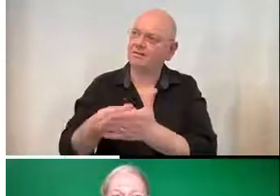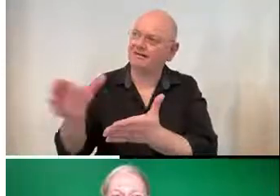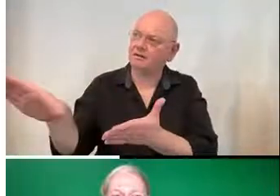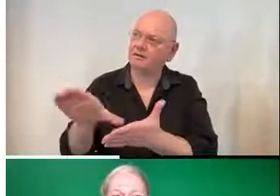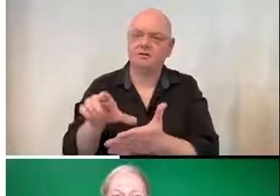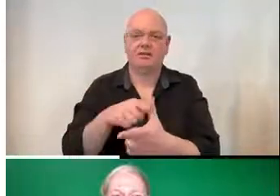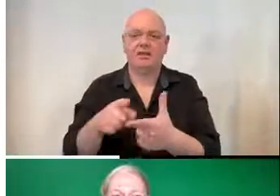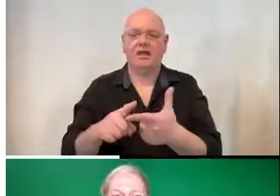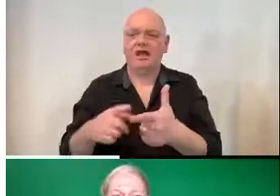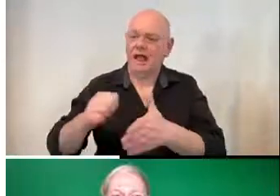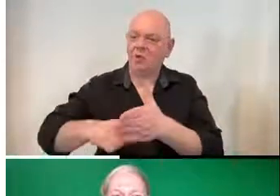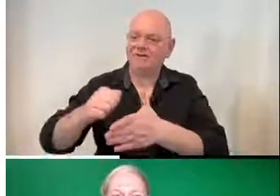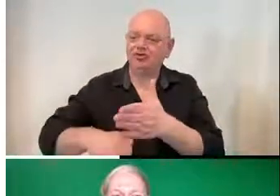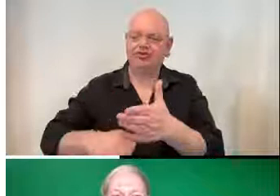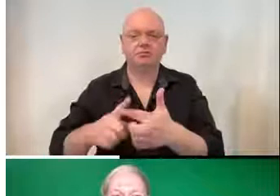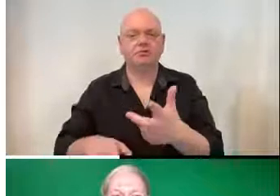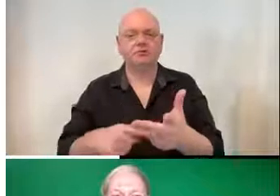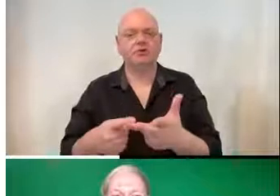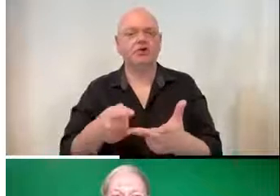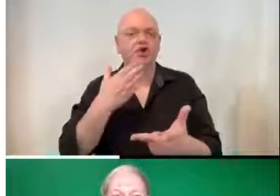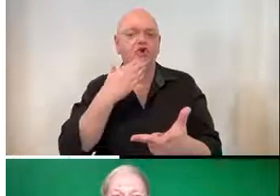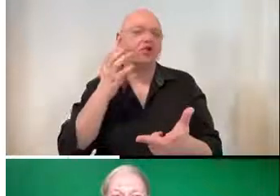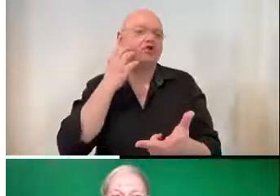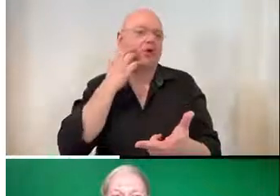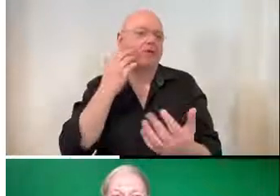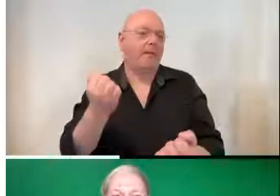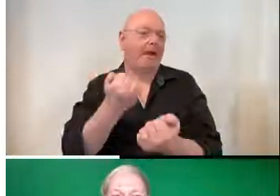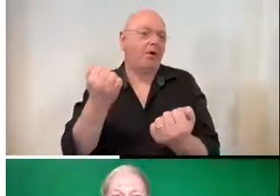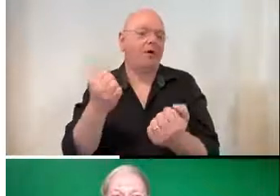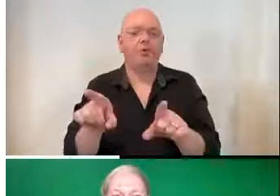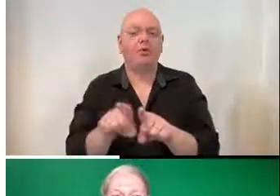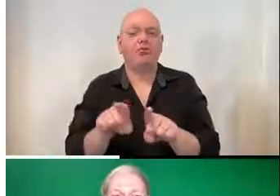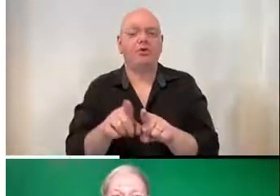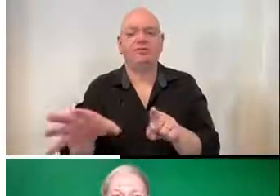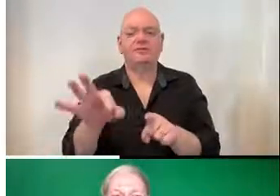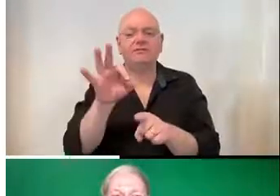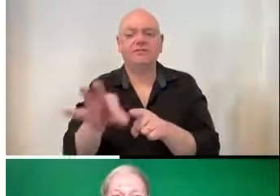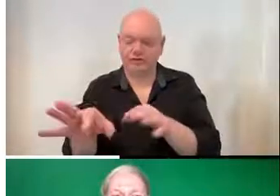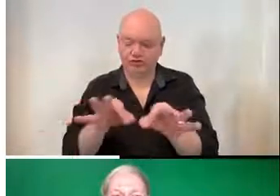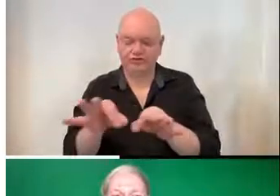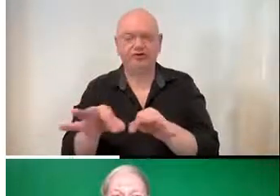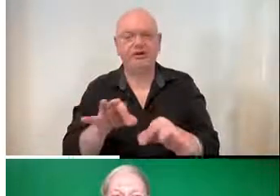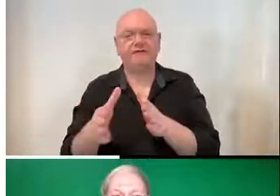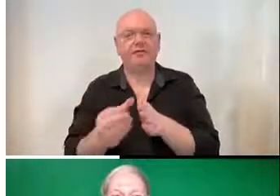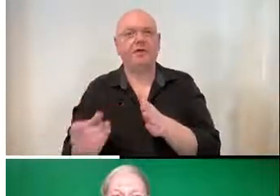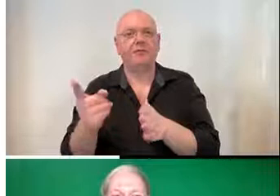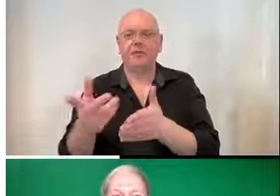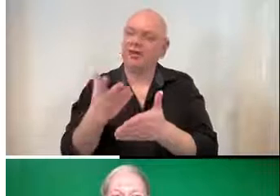encouragement to consider wider impacts in terms of health and wellbeing, climate resilience or social